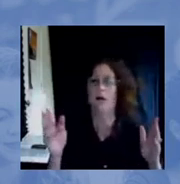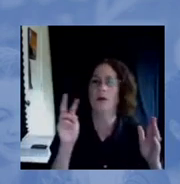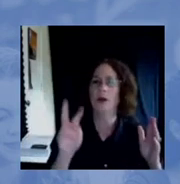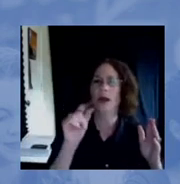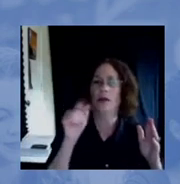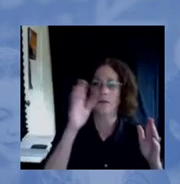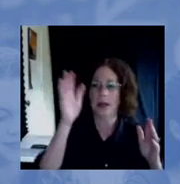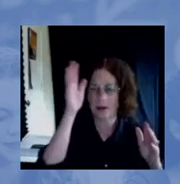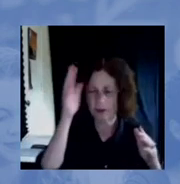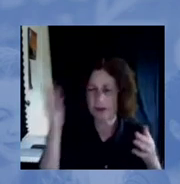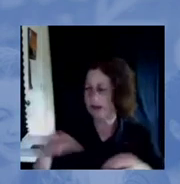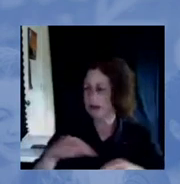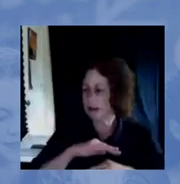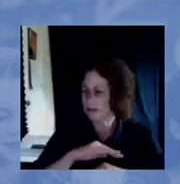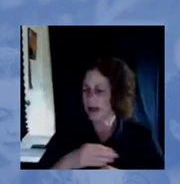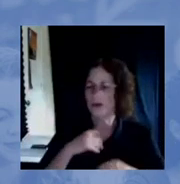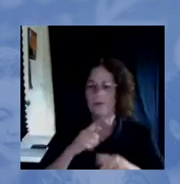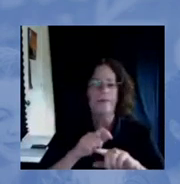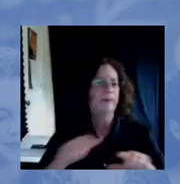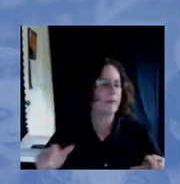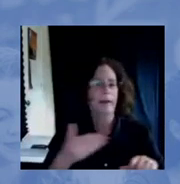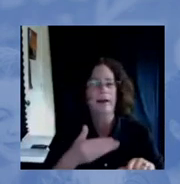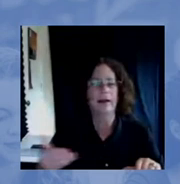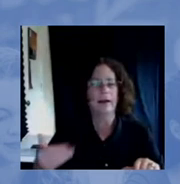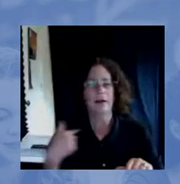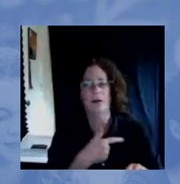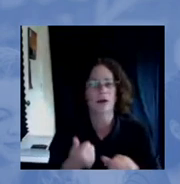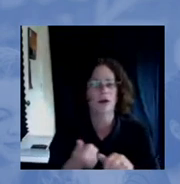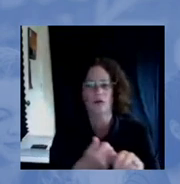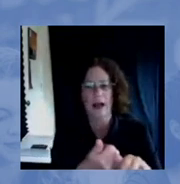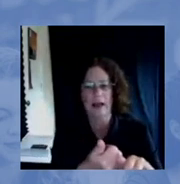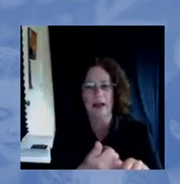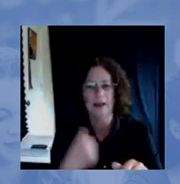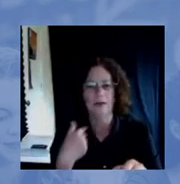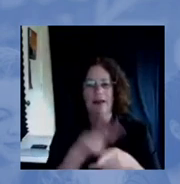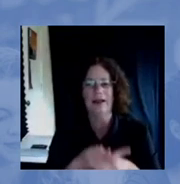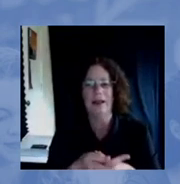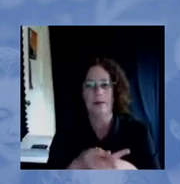WE HAVE MYRIAD VARIABLES WE'RE TRACKING. WE KEEP THAT IN A REPOSITORY WHICH WE'RE DEVELOPING